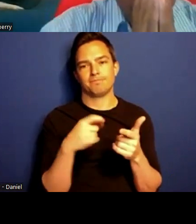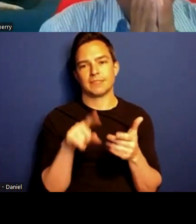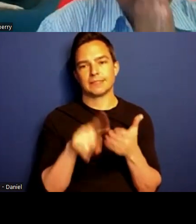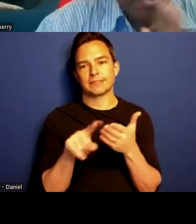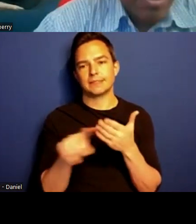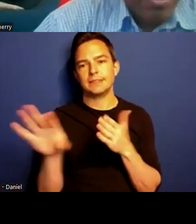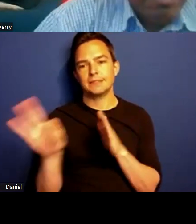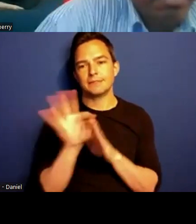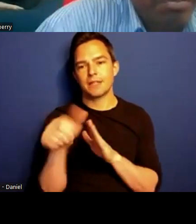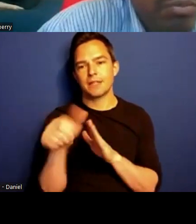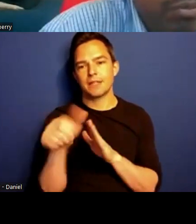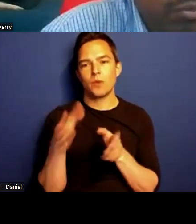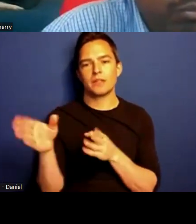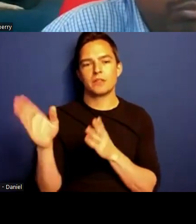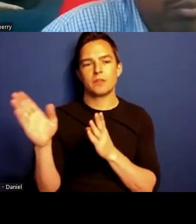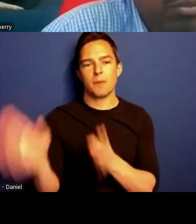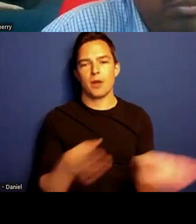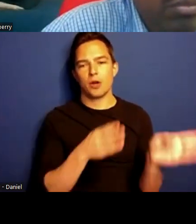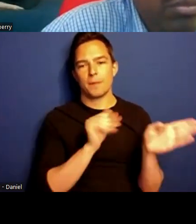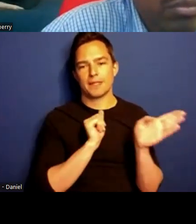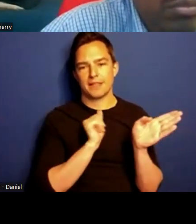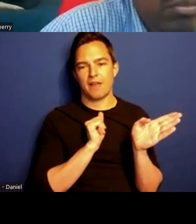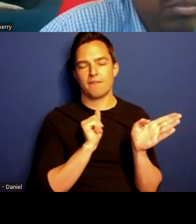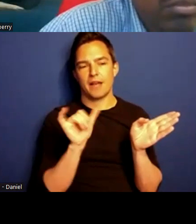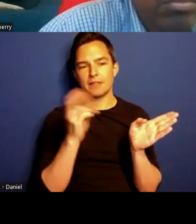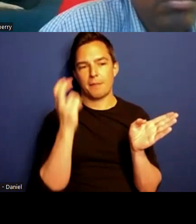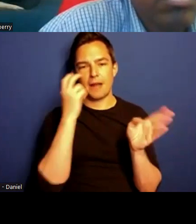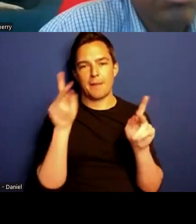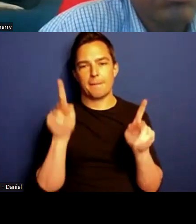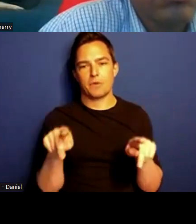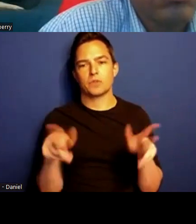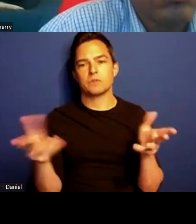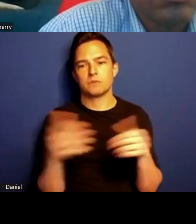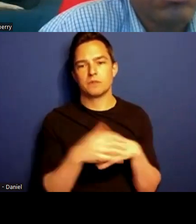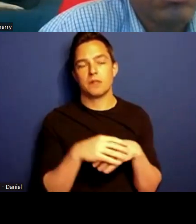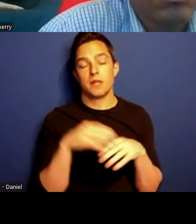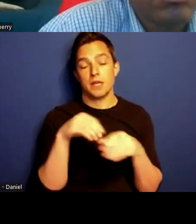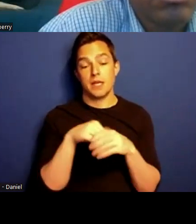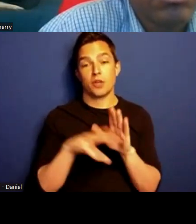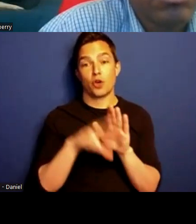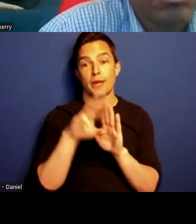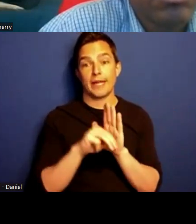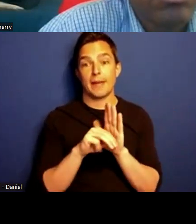to prepare myself as a blind person. And I think in the curriculum, I never really learned about